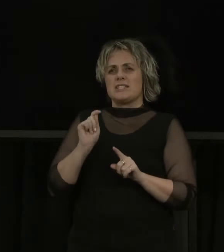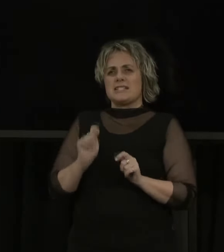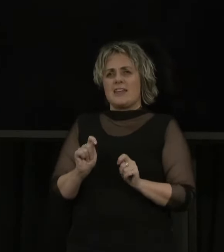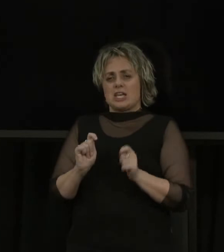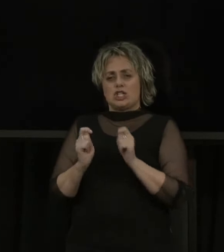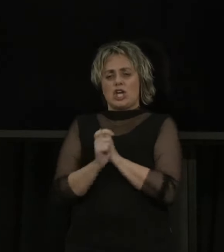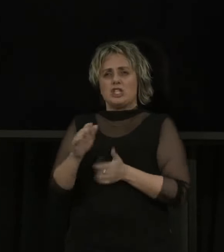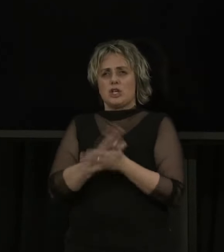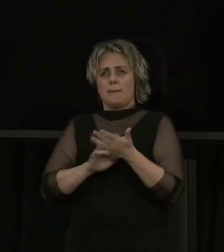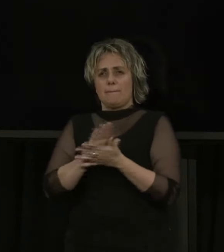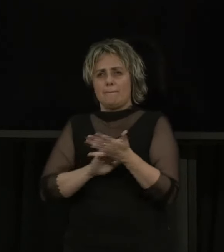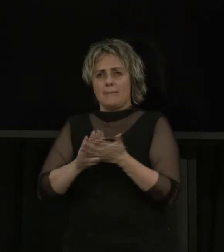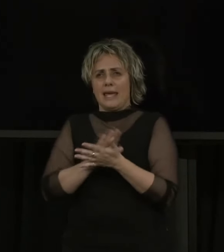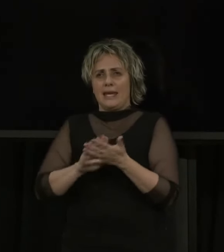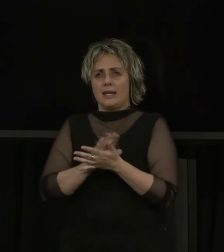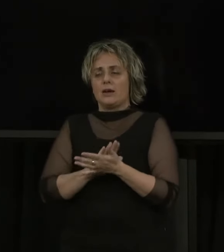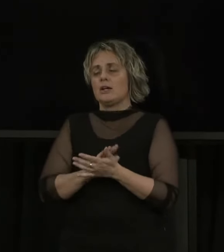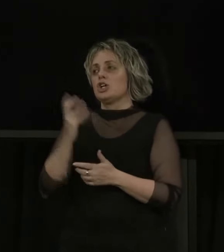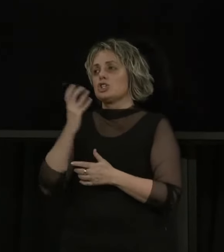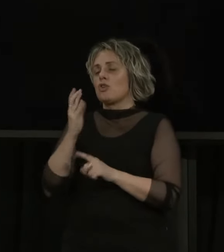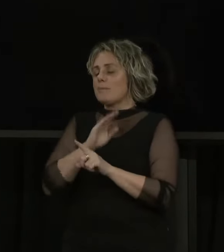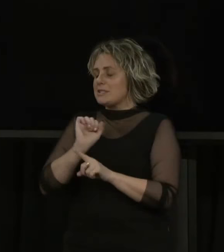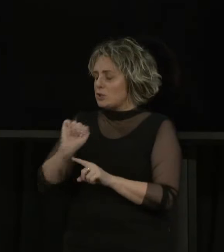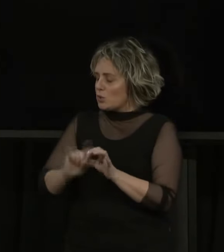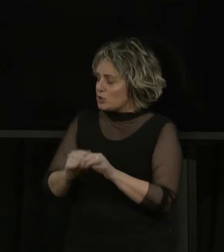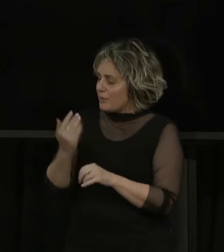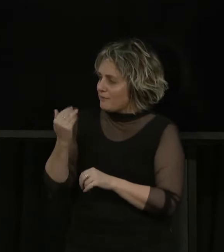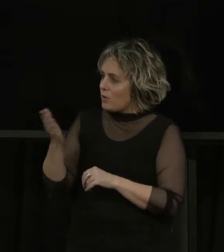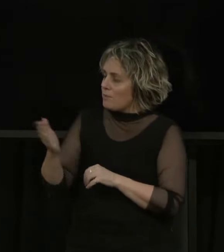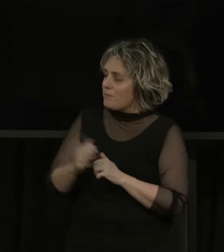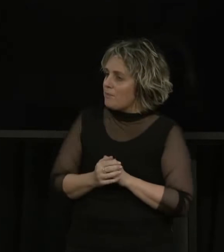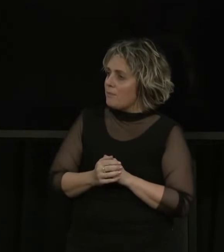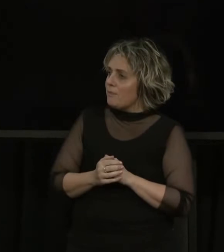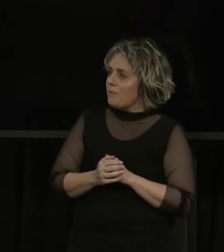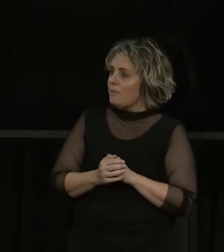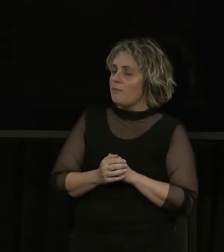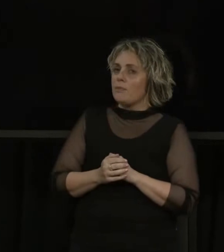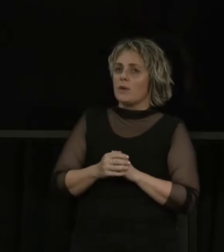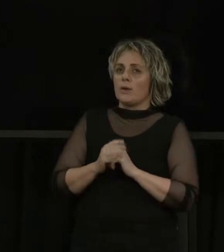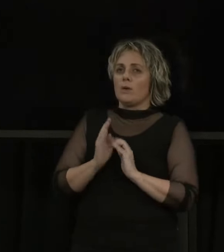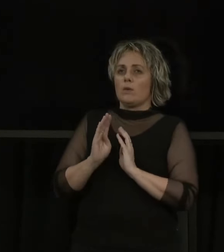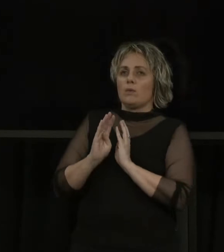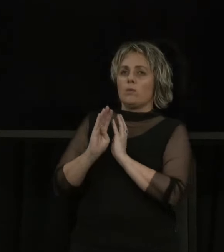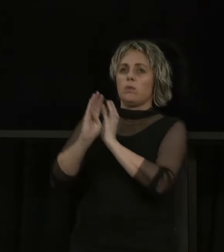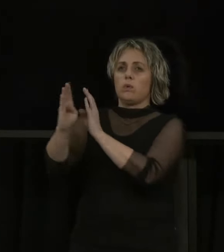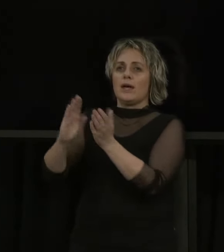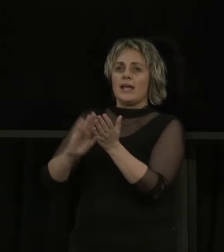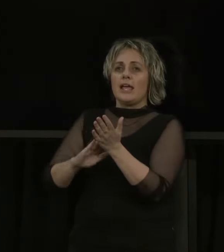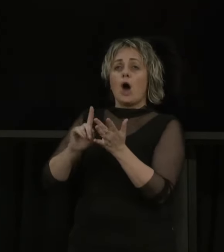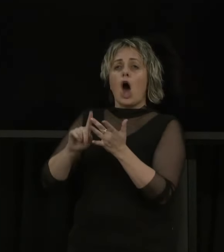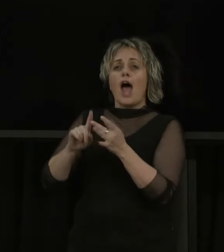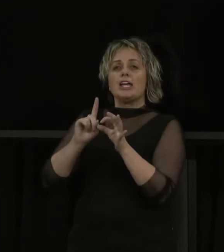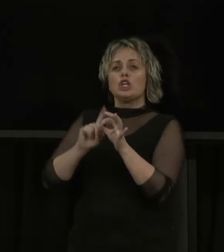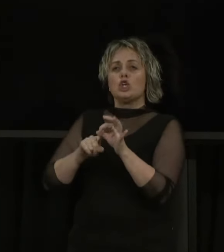In terms of the reopening of New Zealand, what is this transition main... Forgive me, I intended to